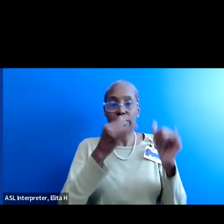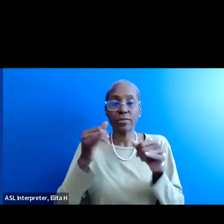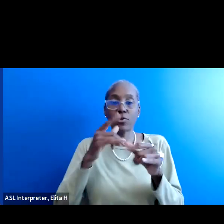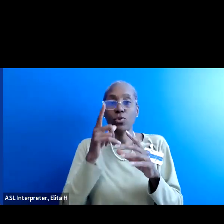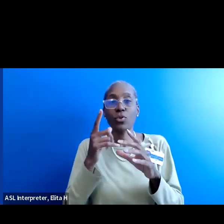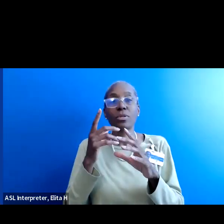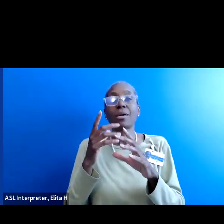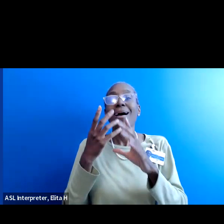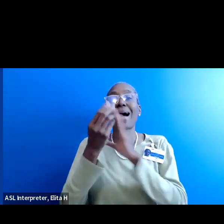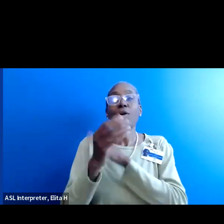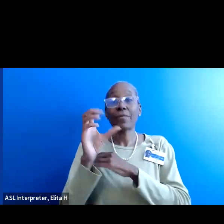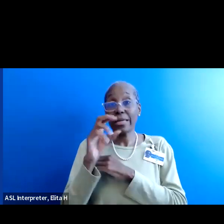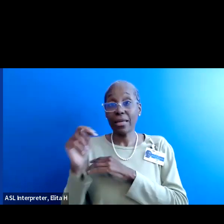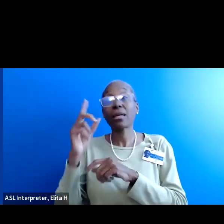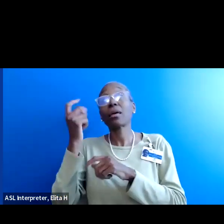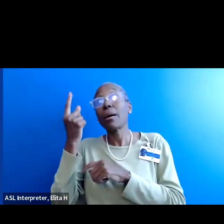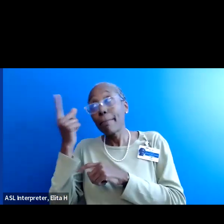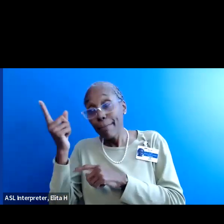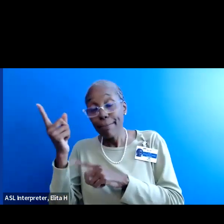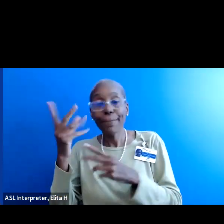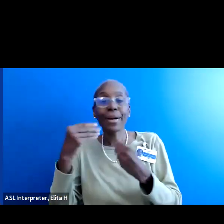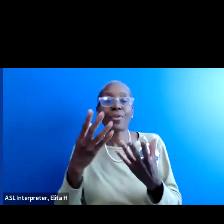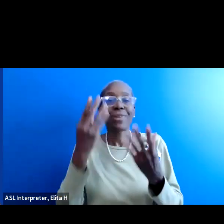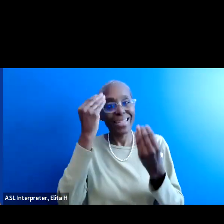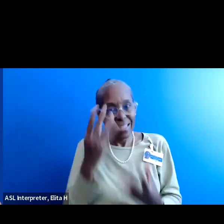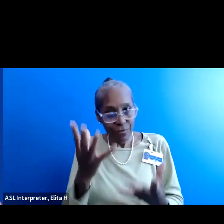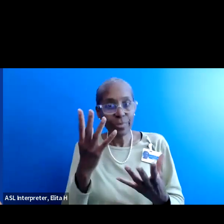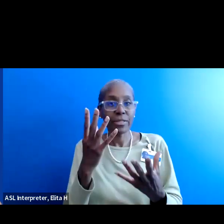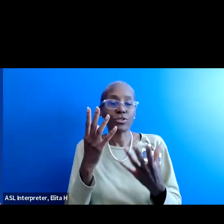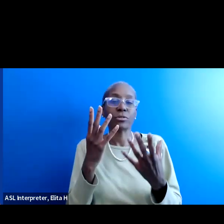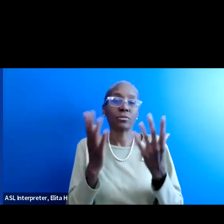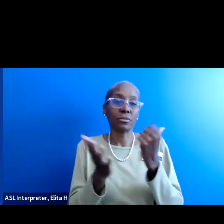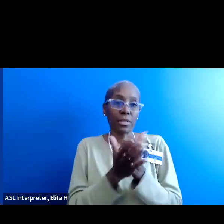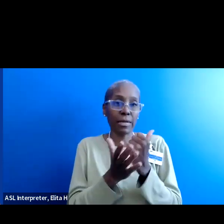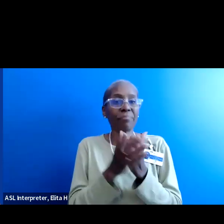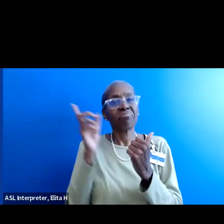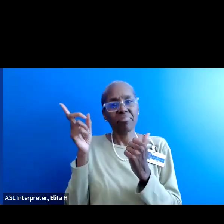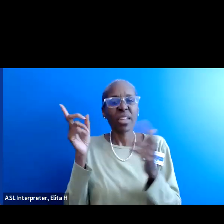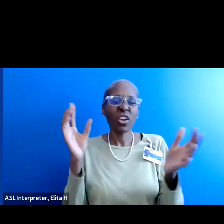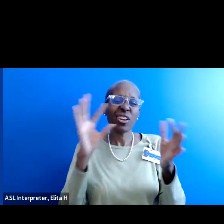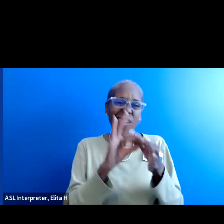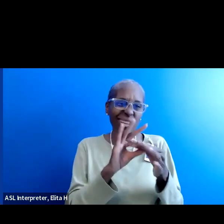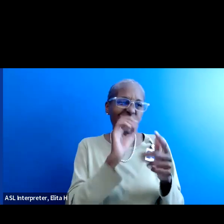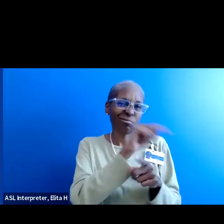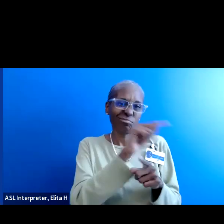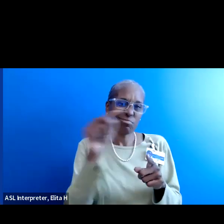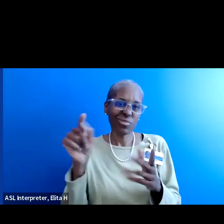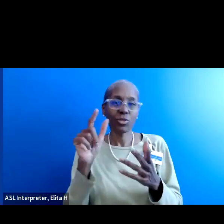of Connecticut, but they do provide information and assistance, and they're likely connected to attorneys that could help you in your state